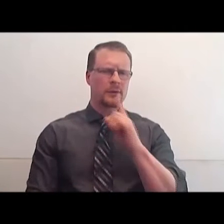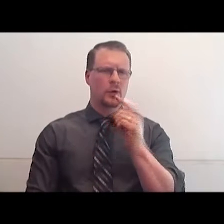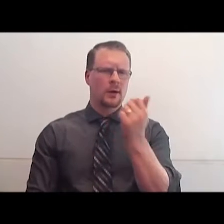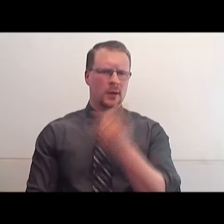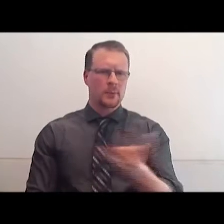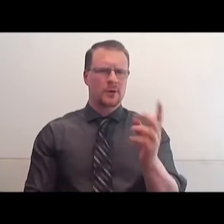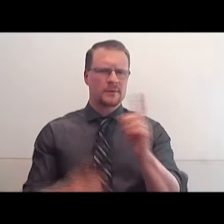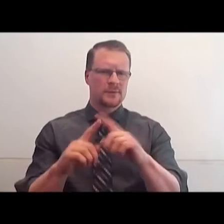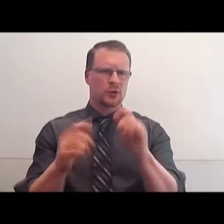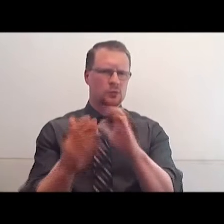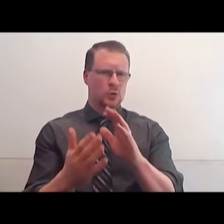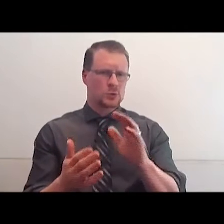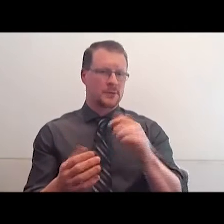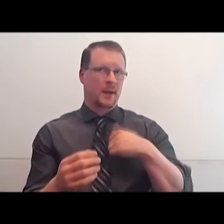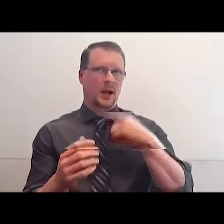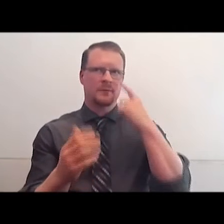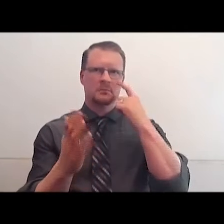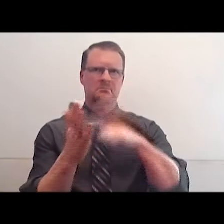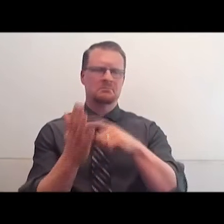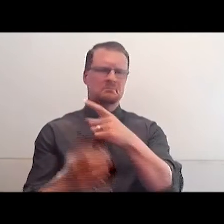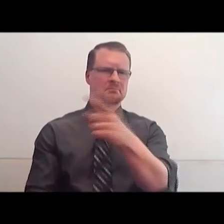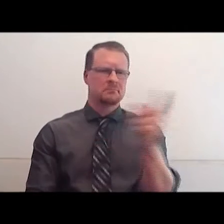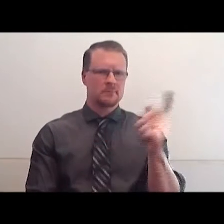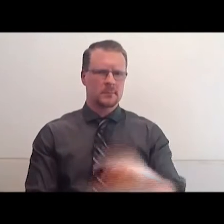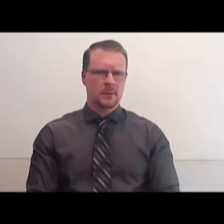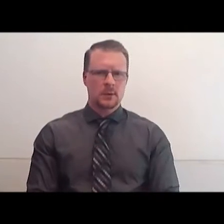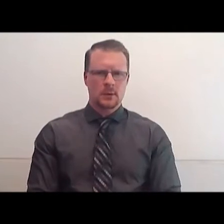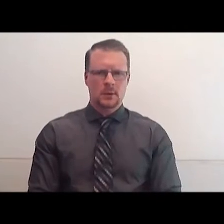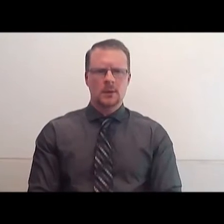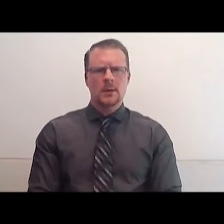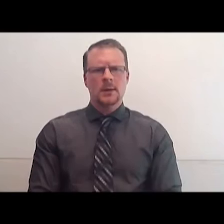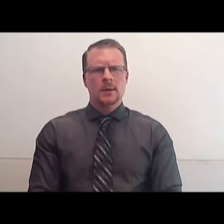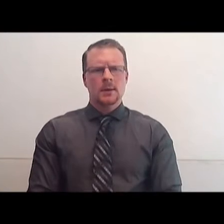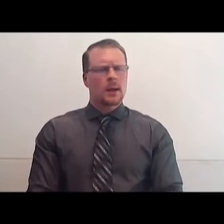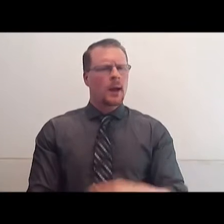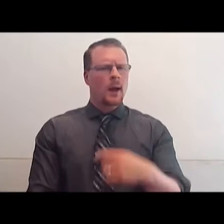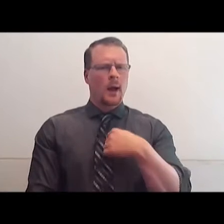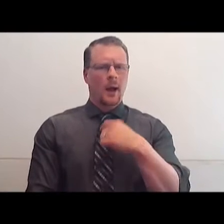At the organizational level, there are multiple organizations that are out there